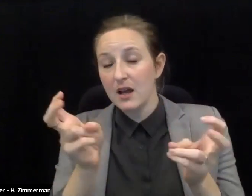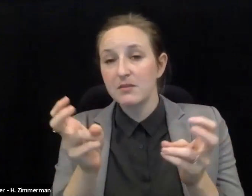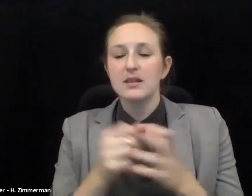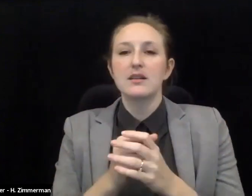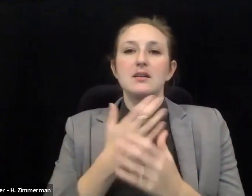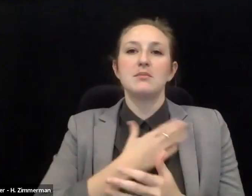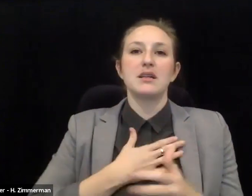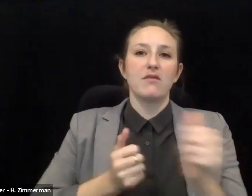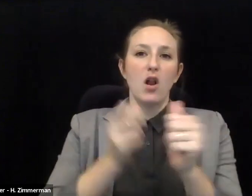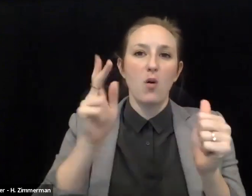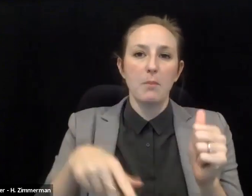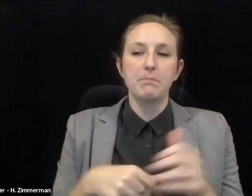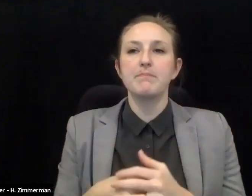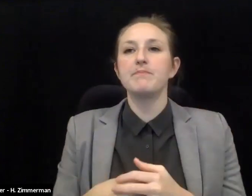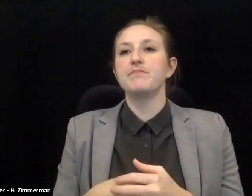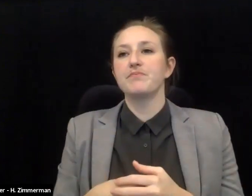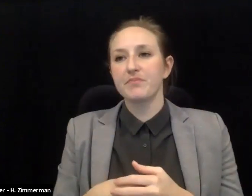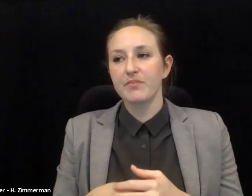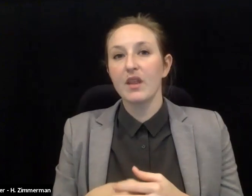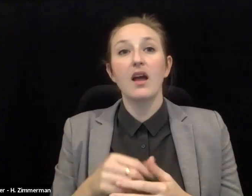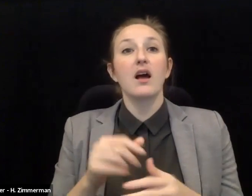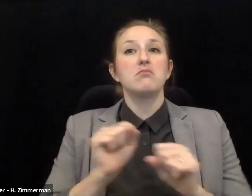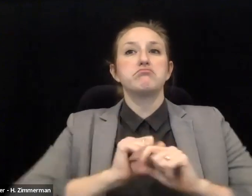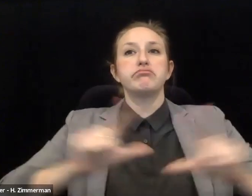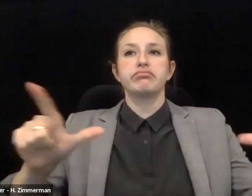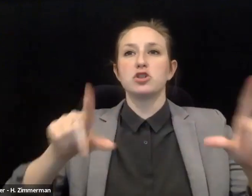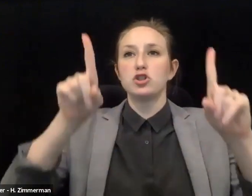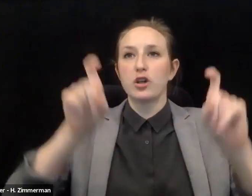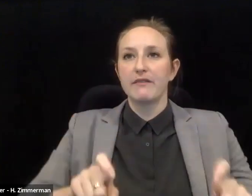an eye out in your inbox, as we're going to be sending out a survey transcript recording